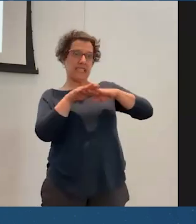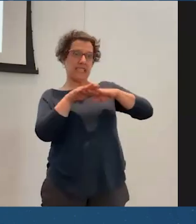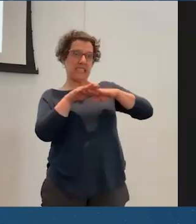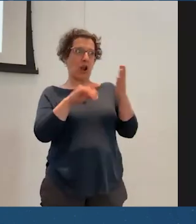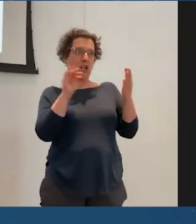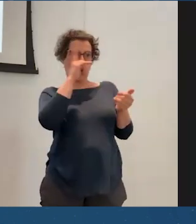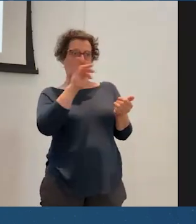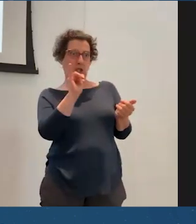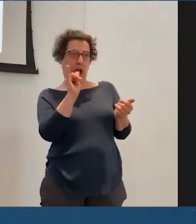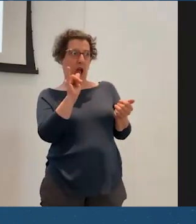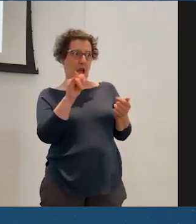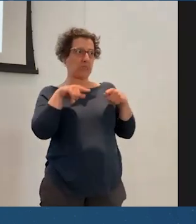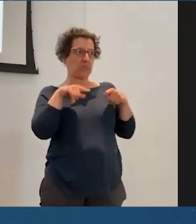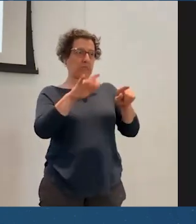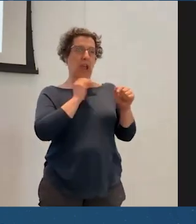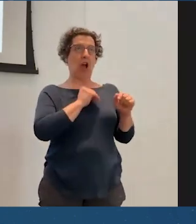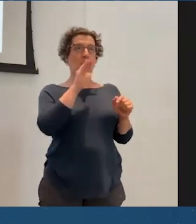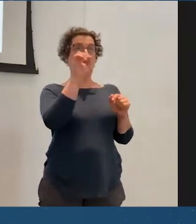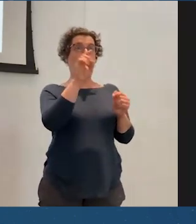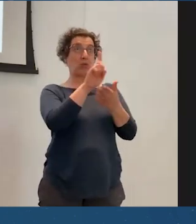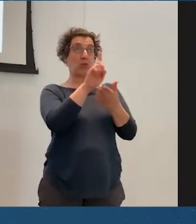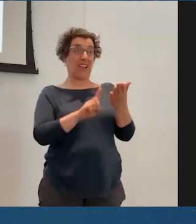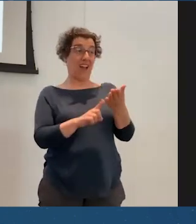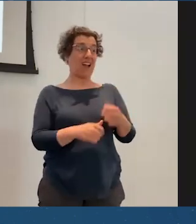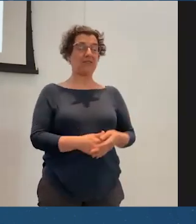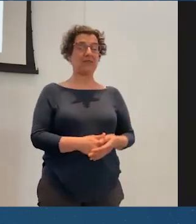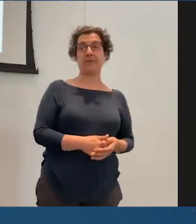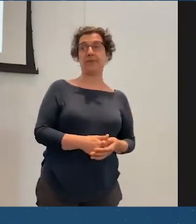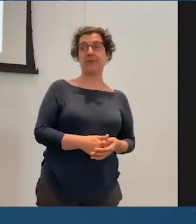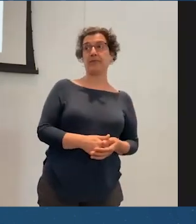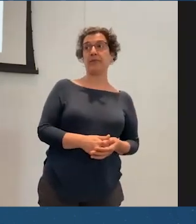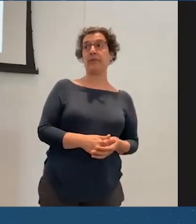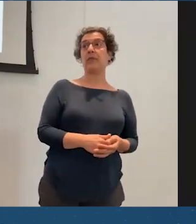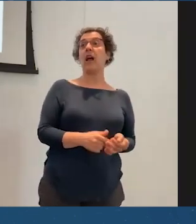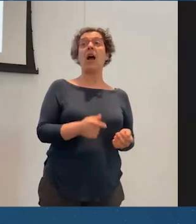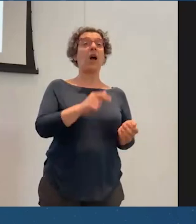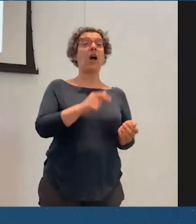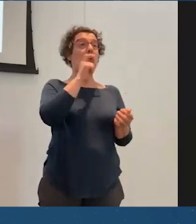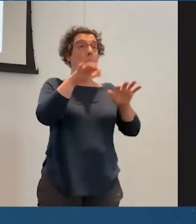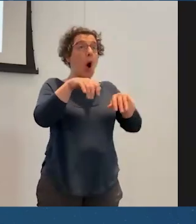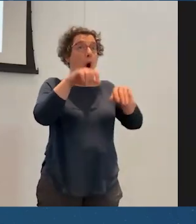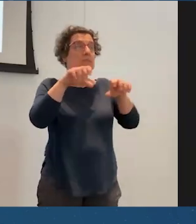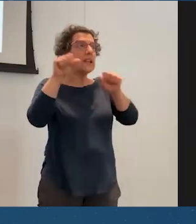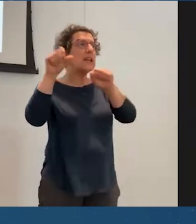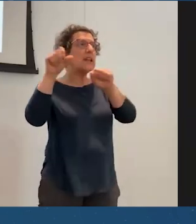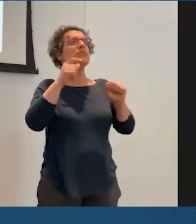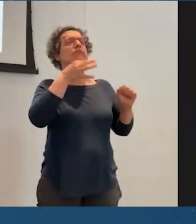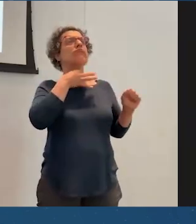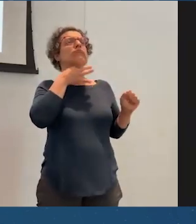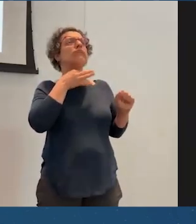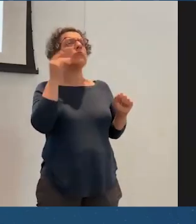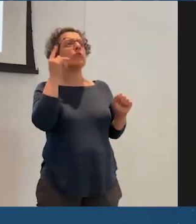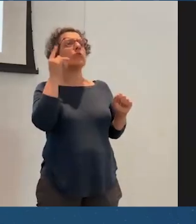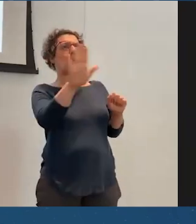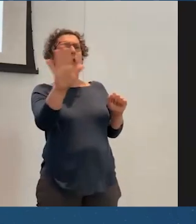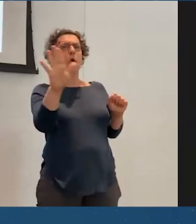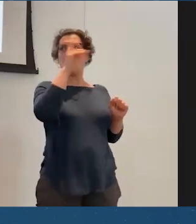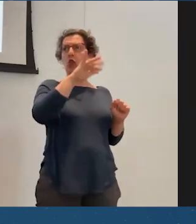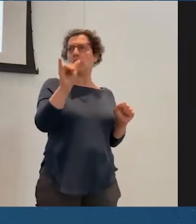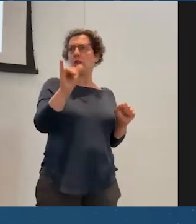and would love to chat more with those of you that have hosted one, what yours have looked like, so that we can share some best practices.